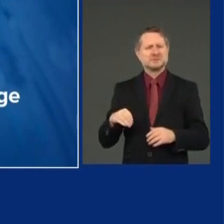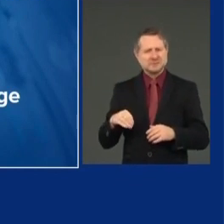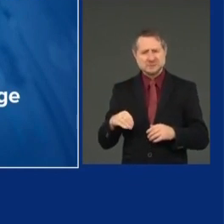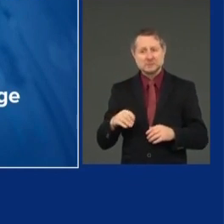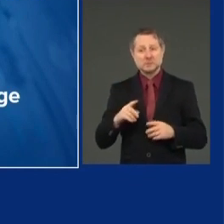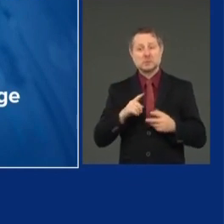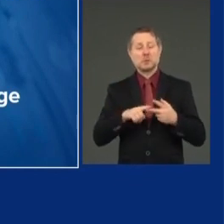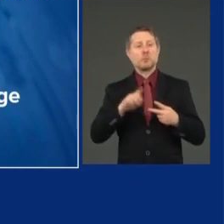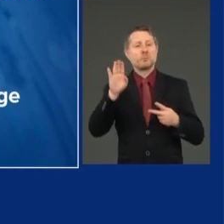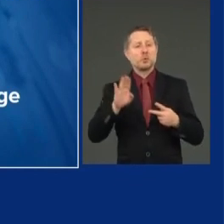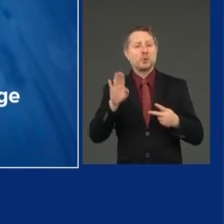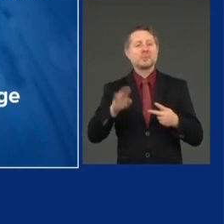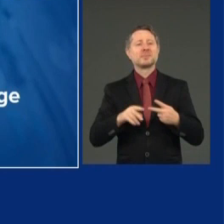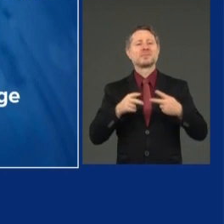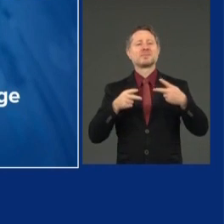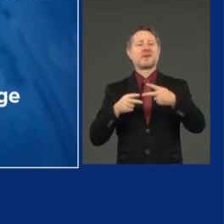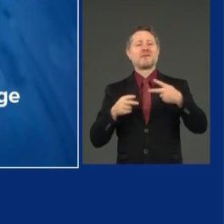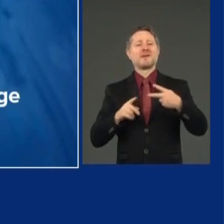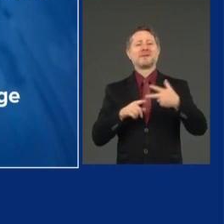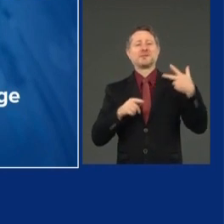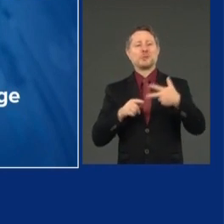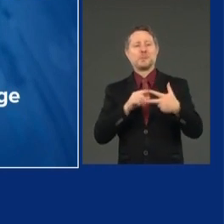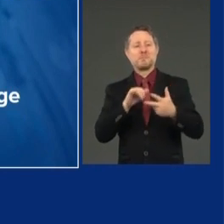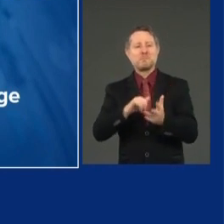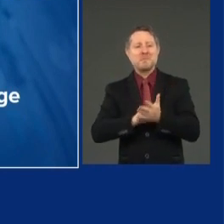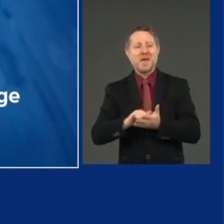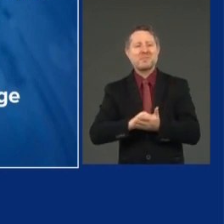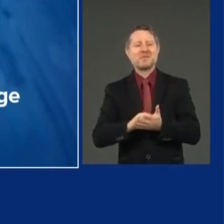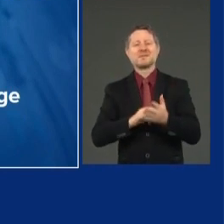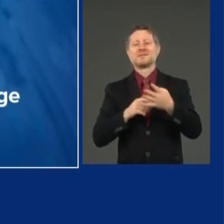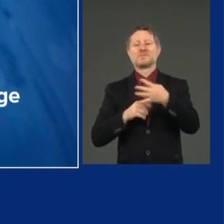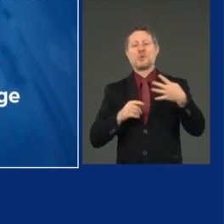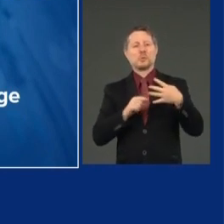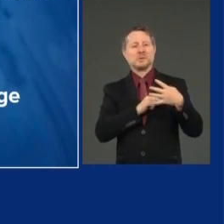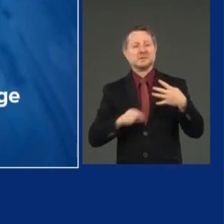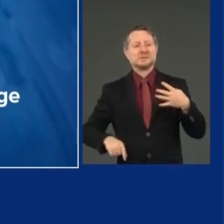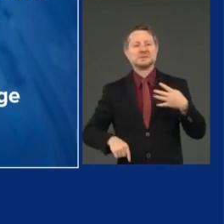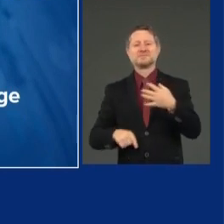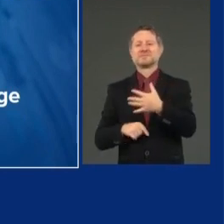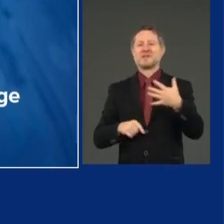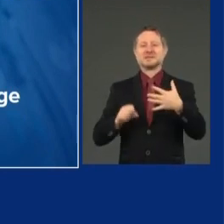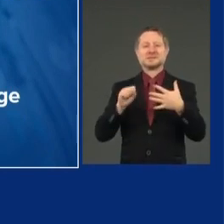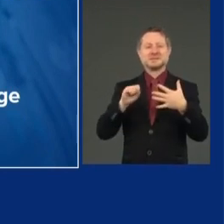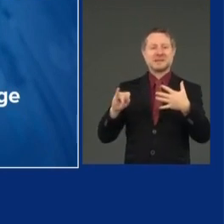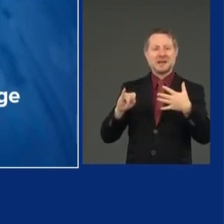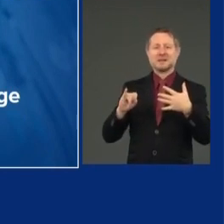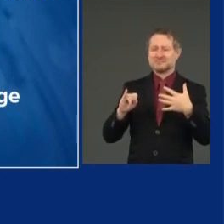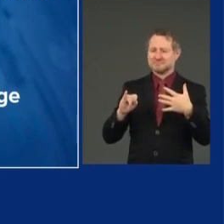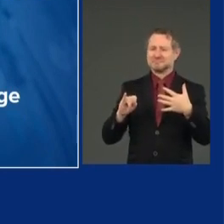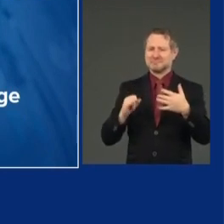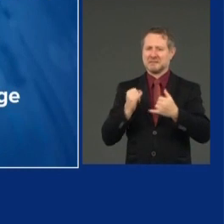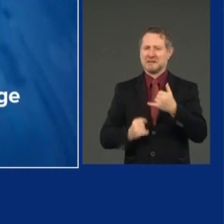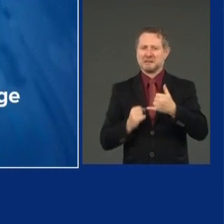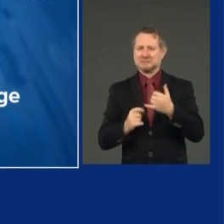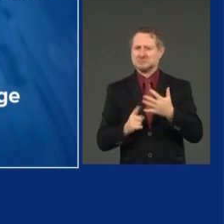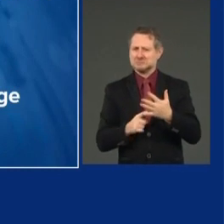TO A CITYWIDE AVERAGE OF 19%, THEN BROOKLYN, THEN MANHATTAN,